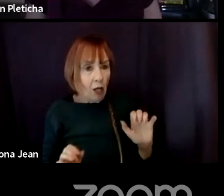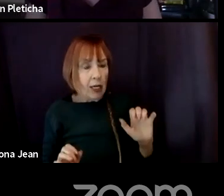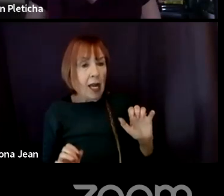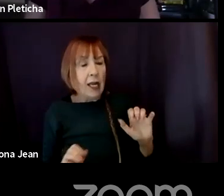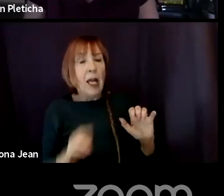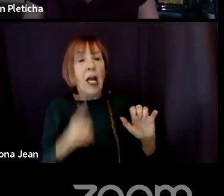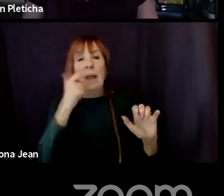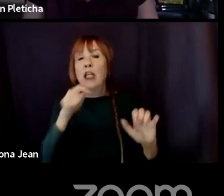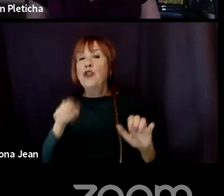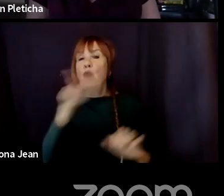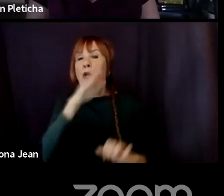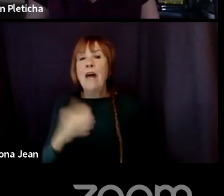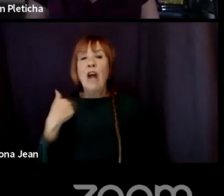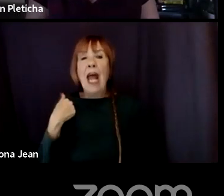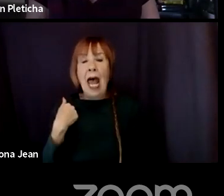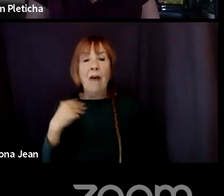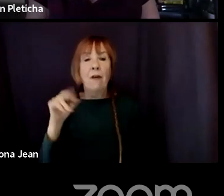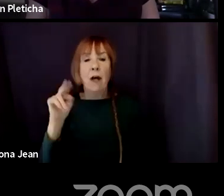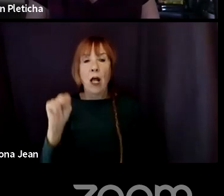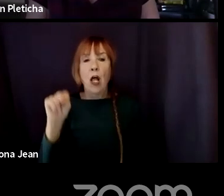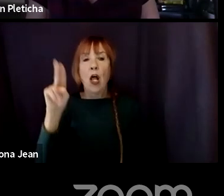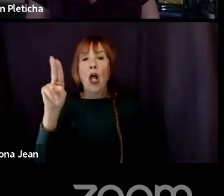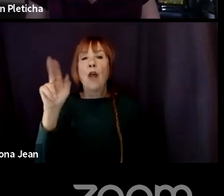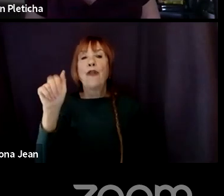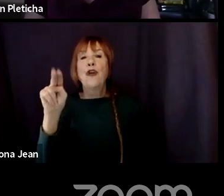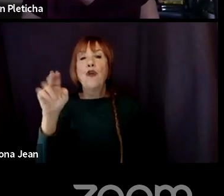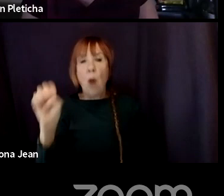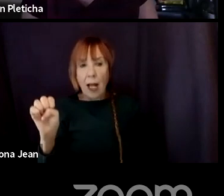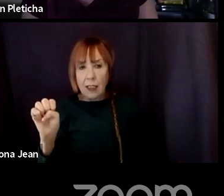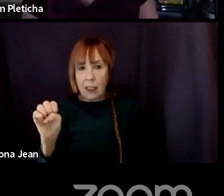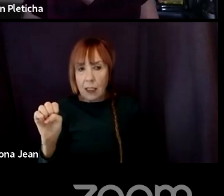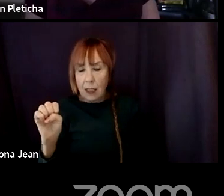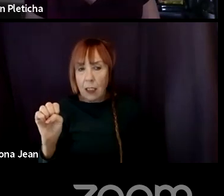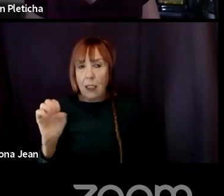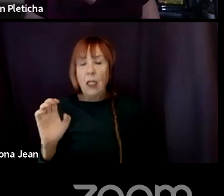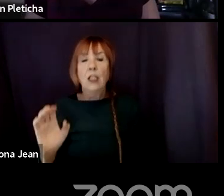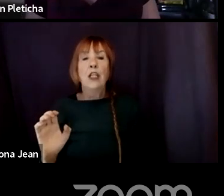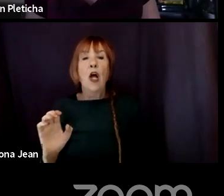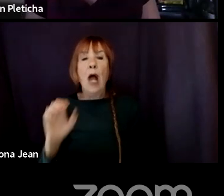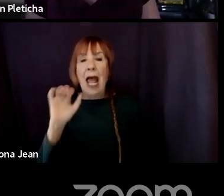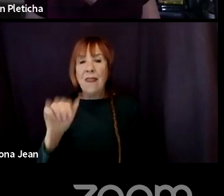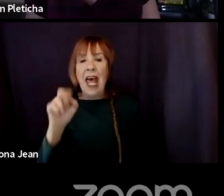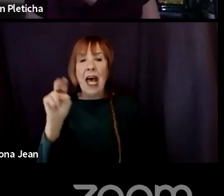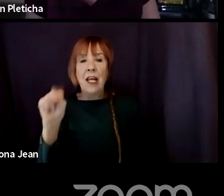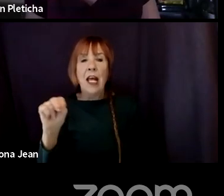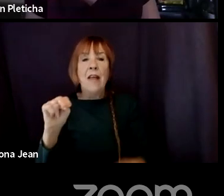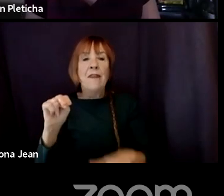And nuance is language, nuance is style, nuance is culture, nuance is all these things.